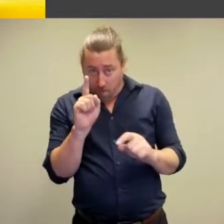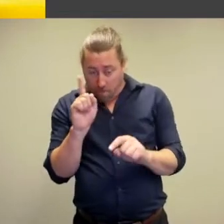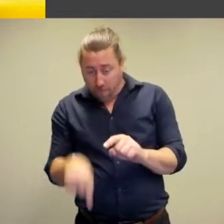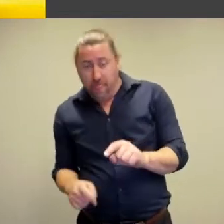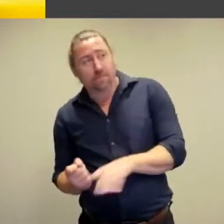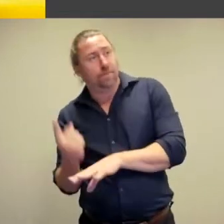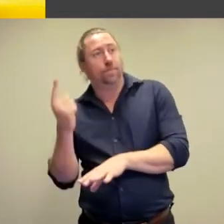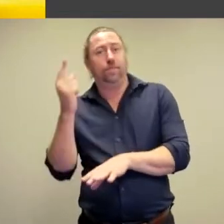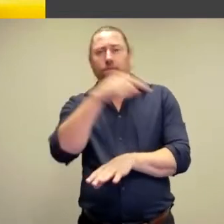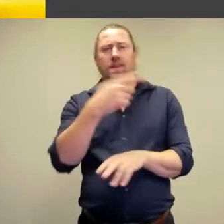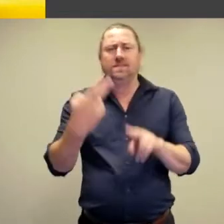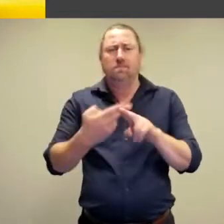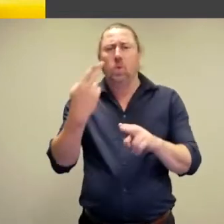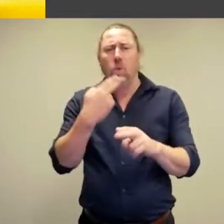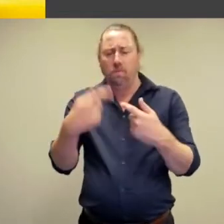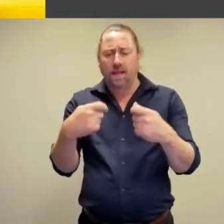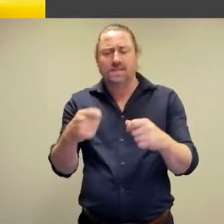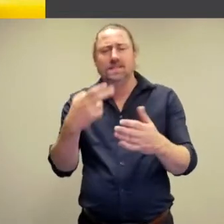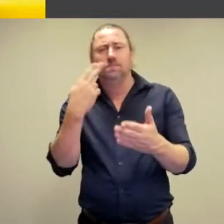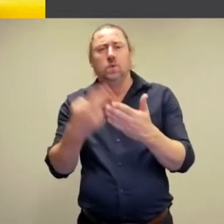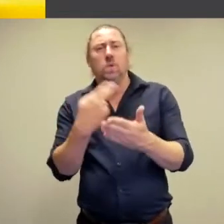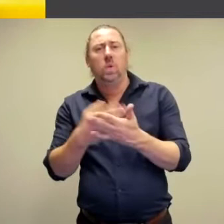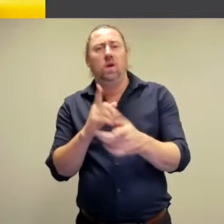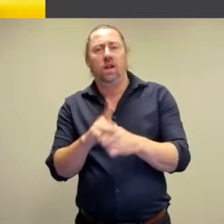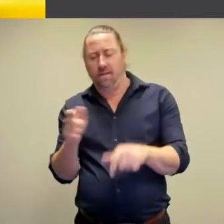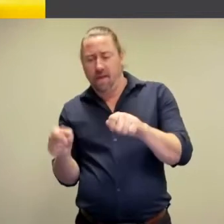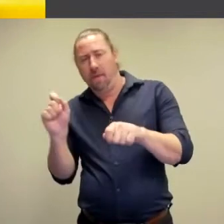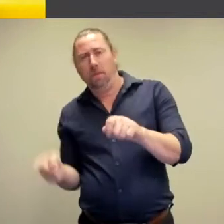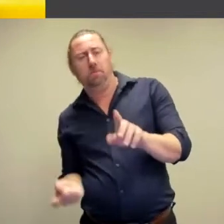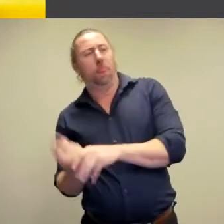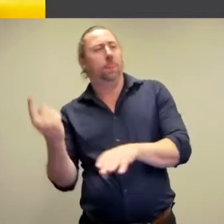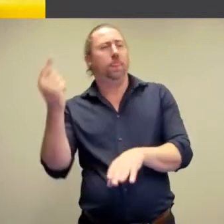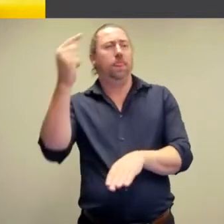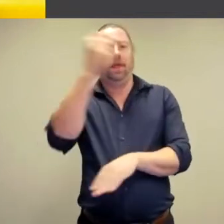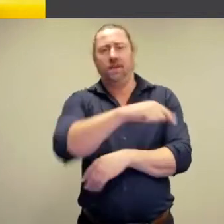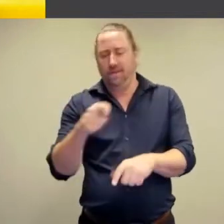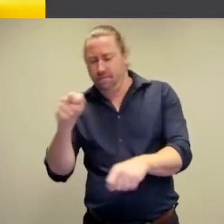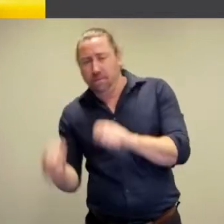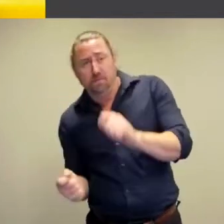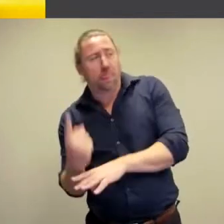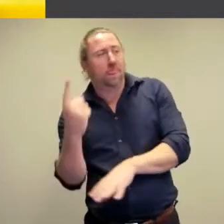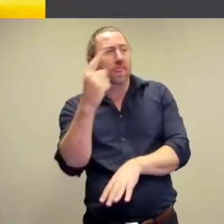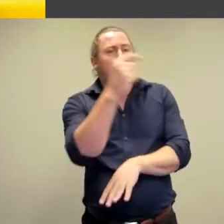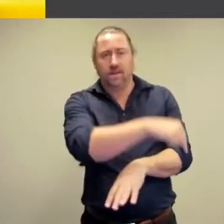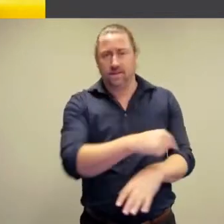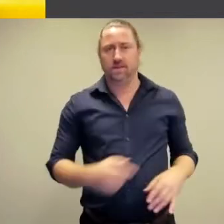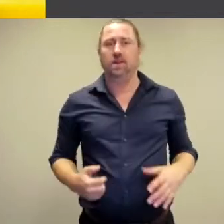plastic spoons. So using their spoons as catapults and they're attempting to